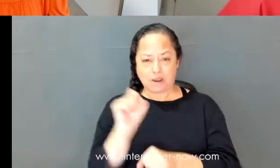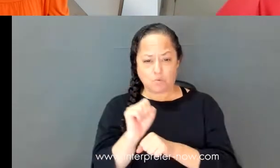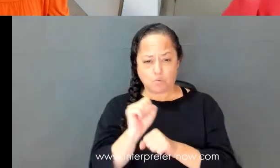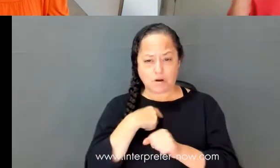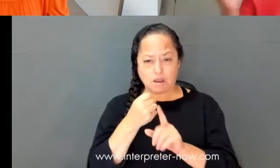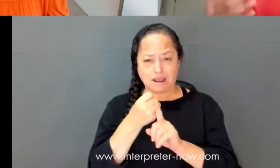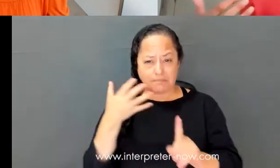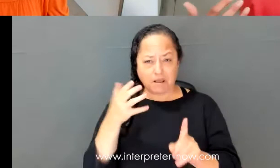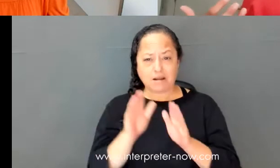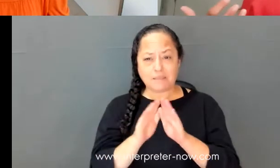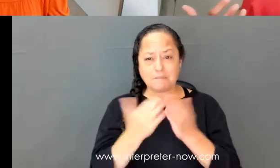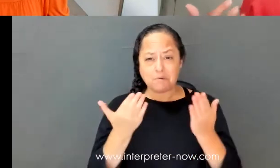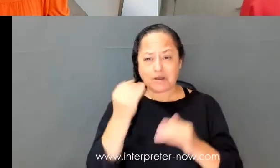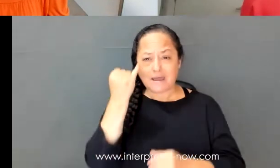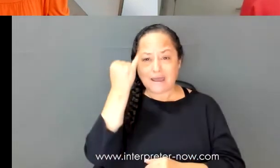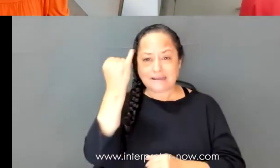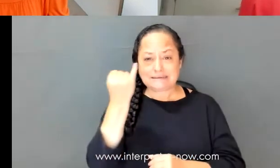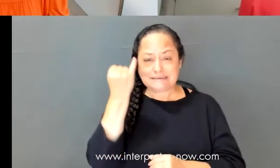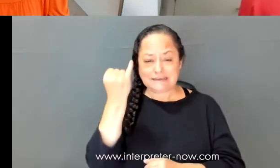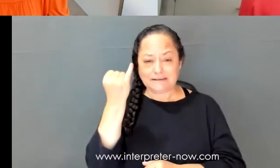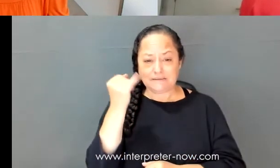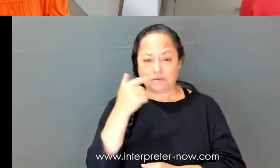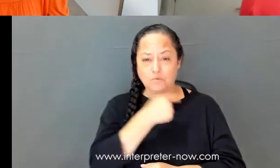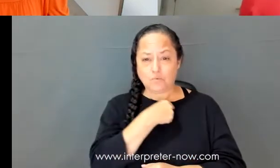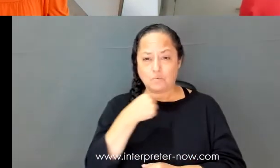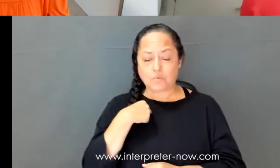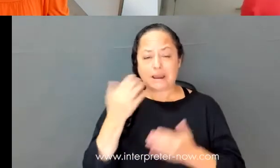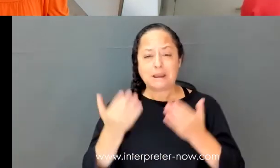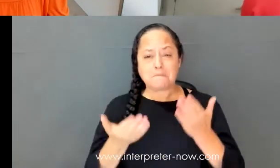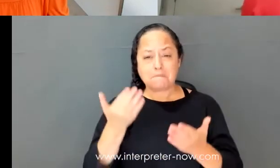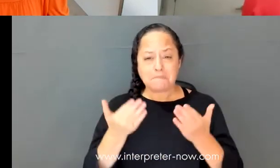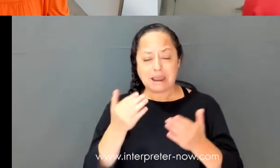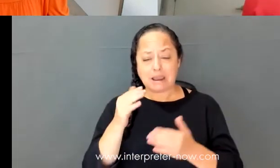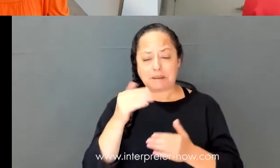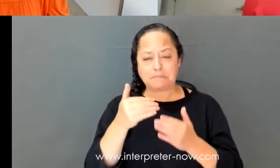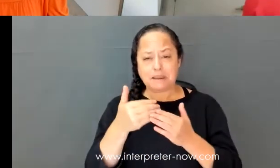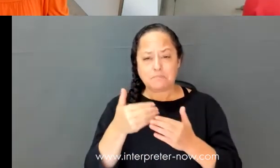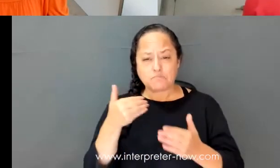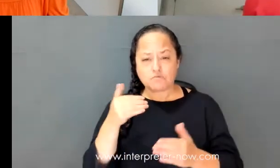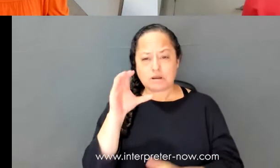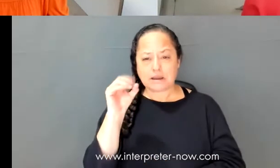this idea that we may come pre-conditioned with certain notions.